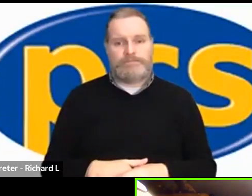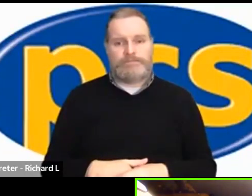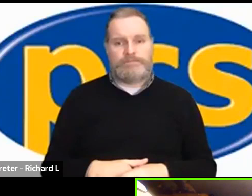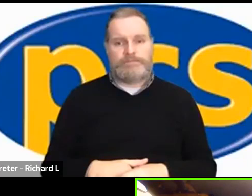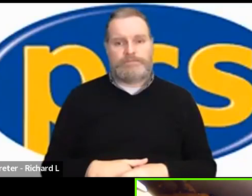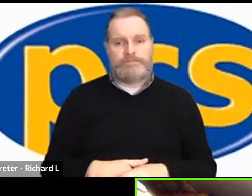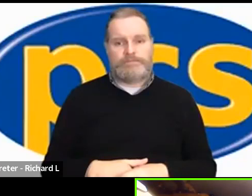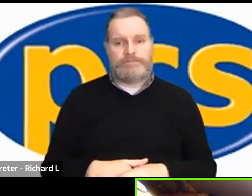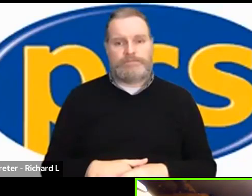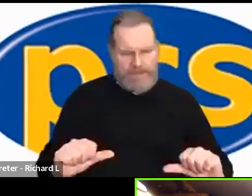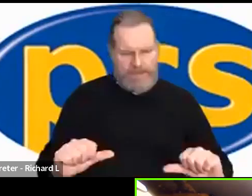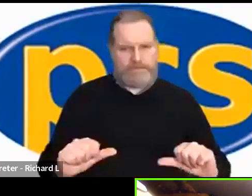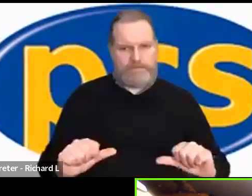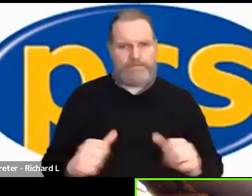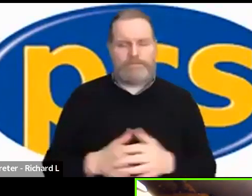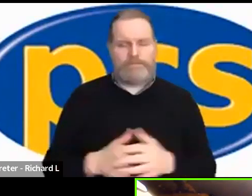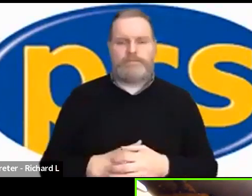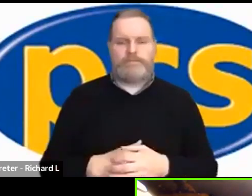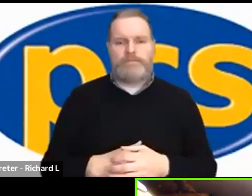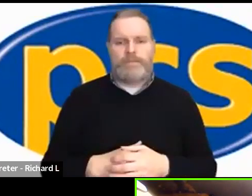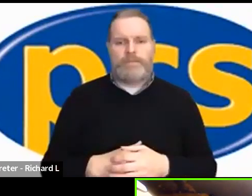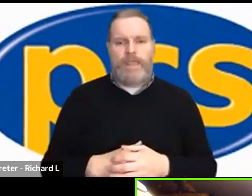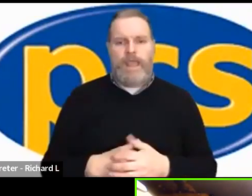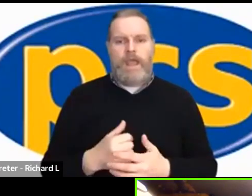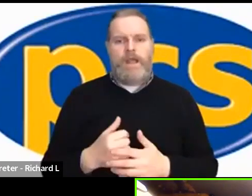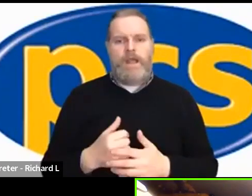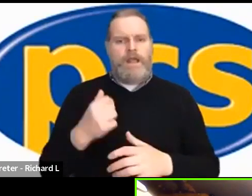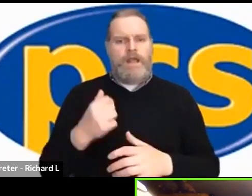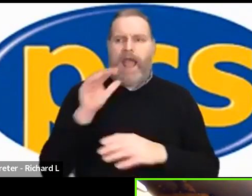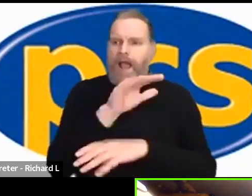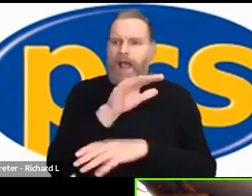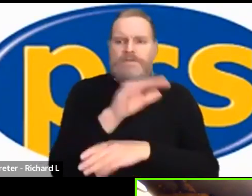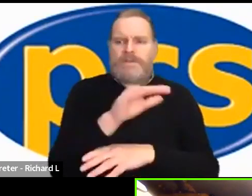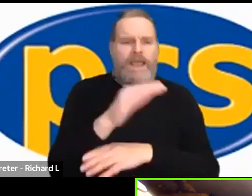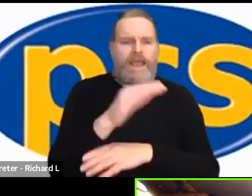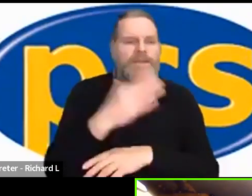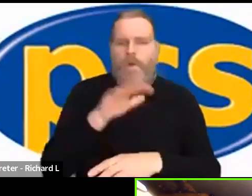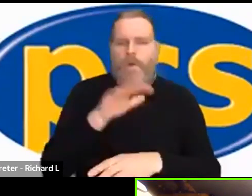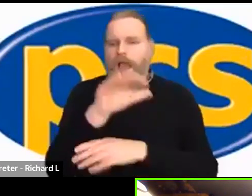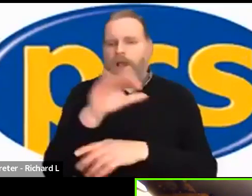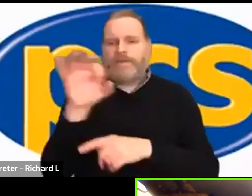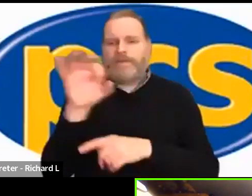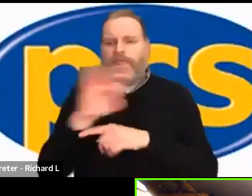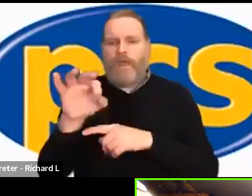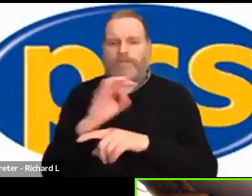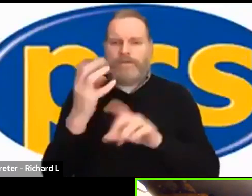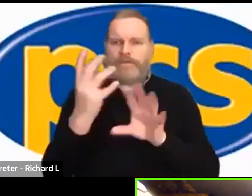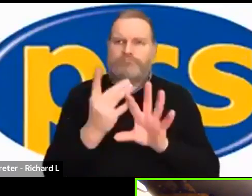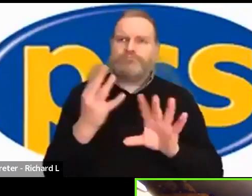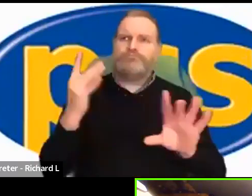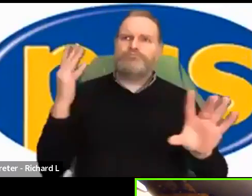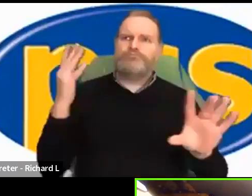There is. is is there a maximum amount of people who are who are allowed on the picket line who are allowed on the picket line? And that's Lauren Buttley